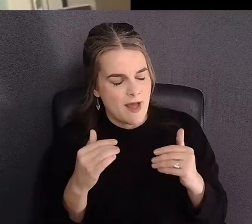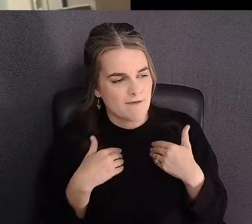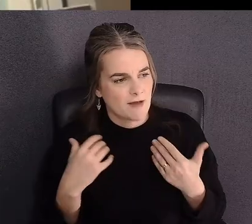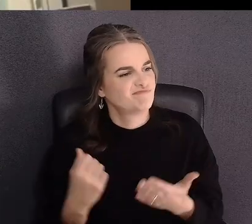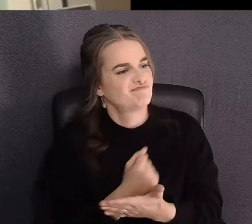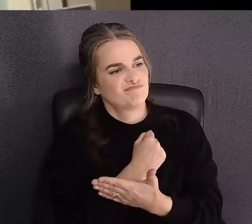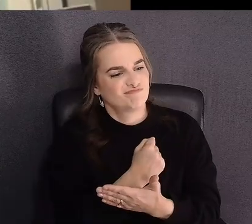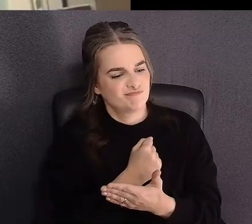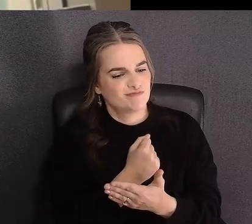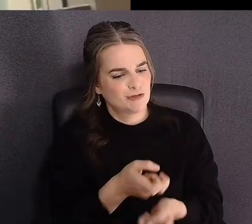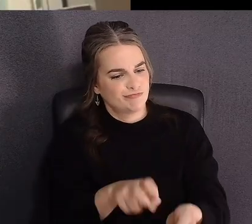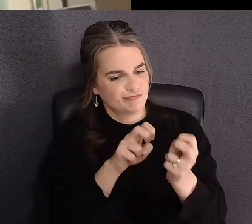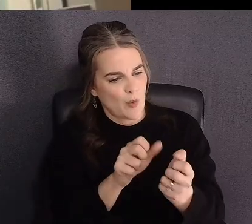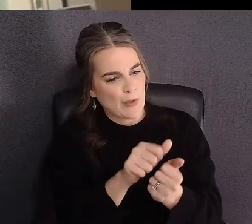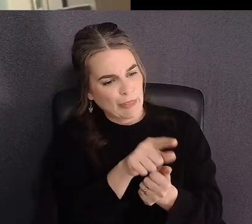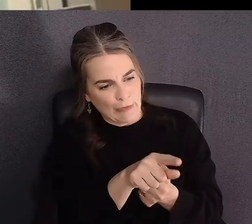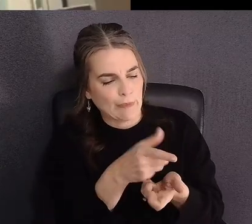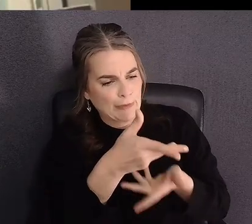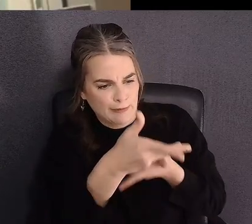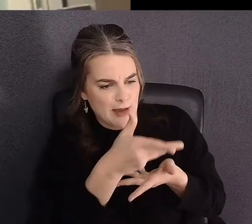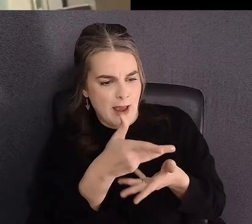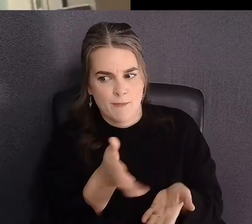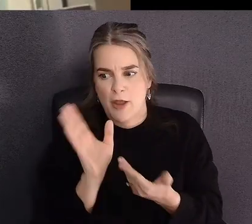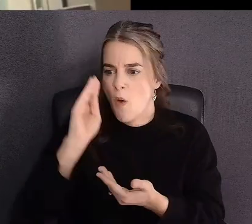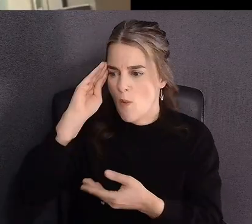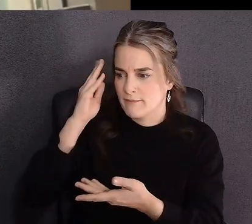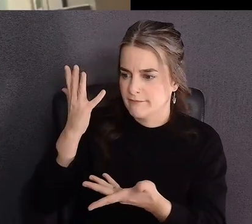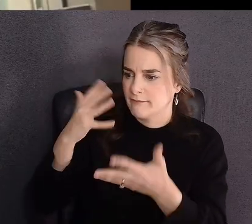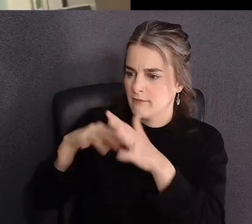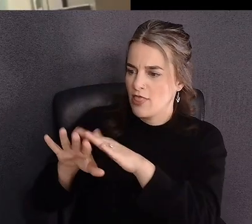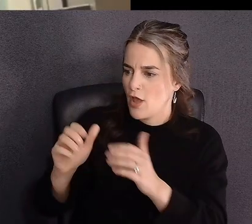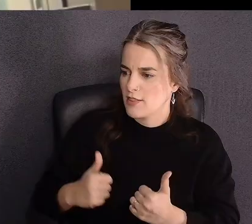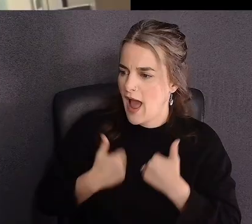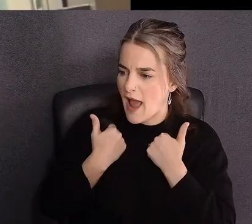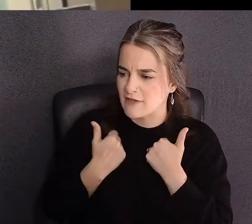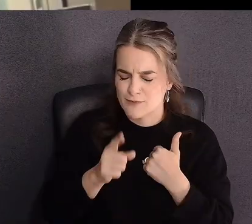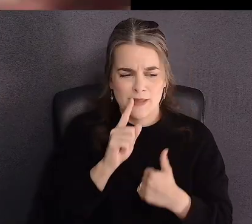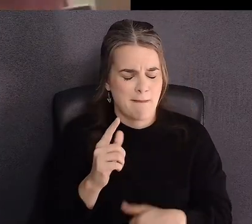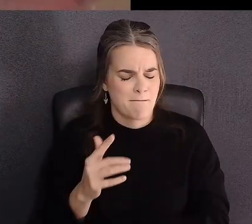to do that with you and can bring that home with them into their life. And I feel like it's so powerful to have